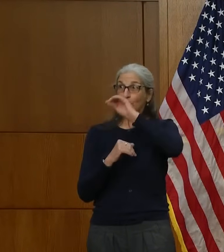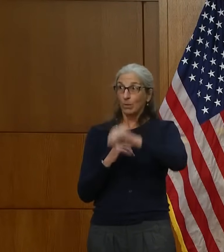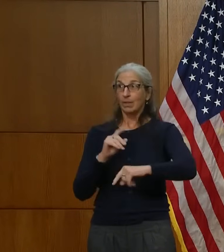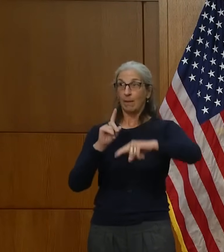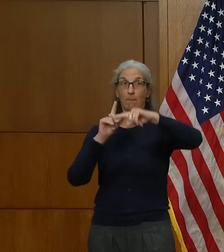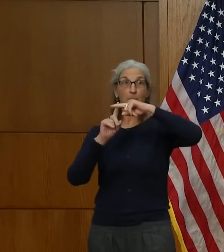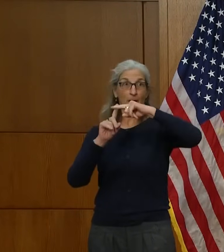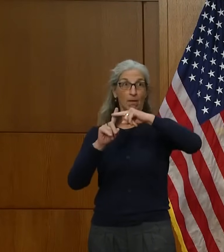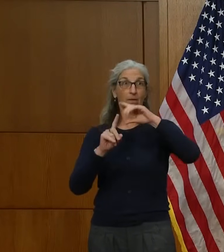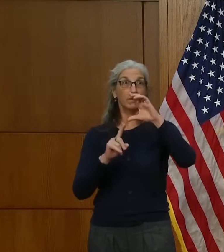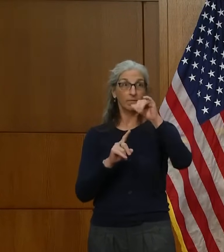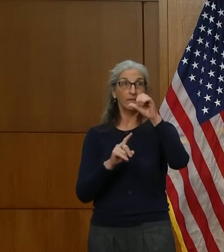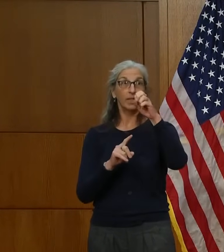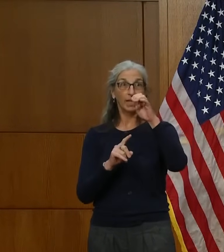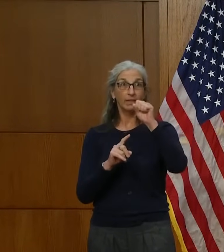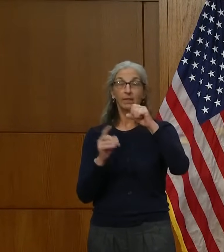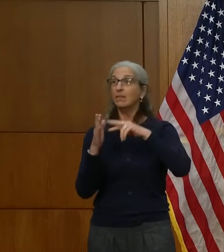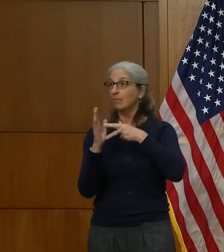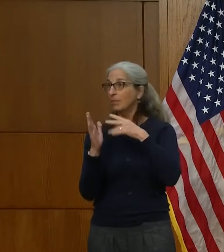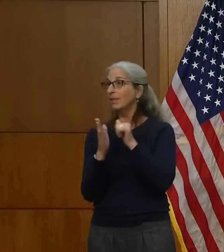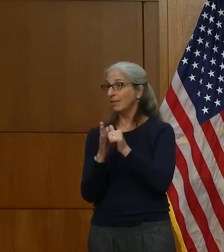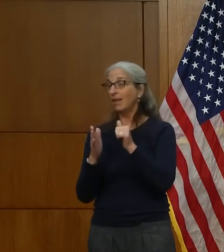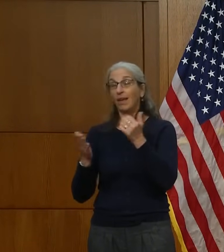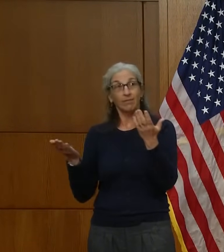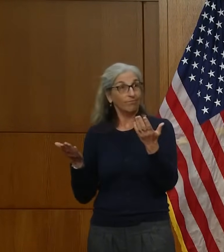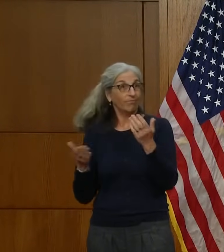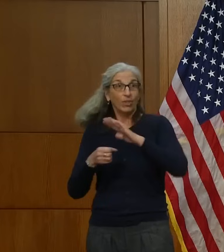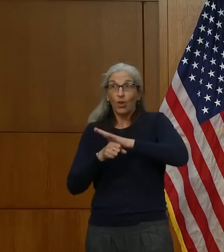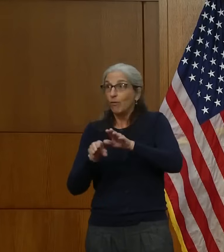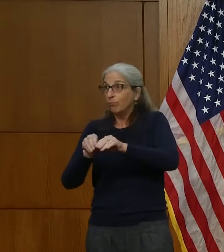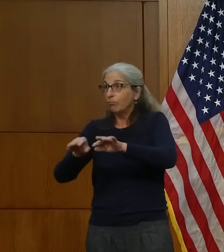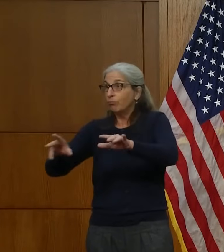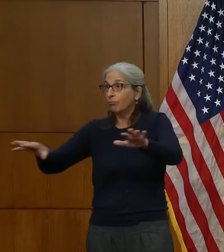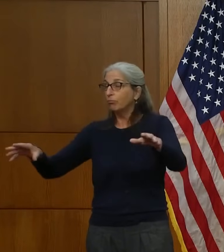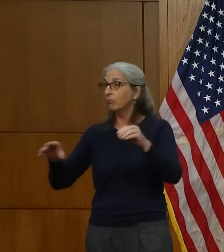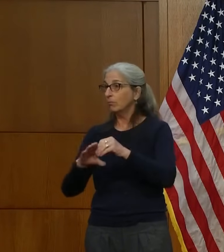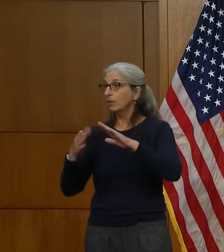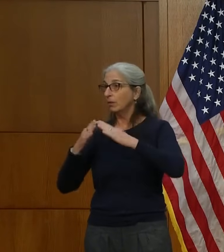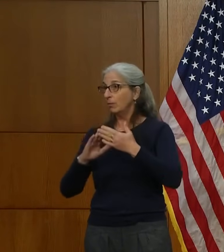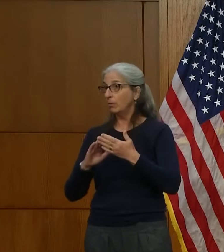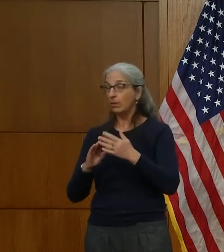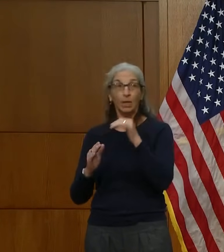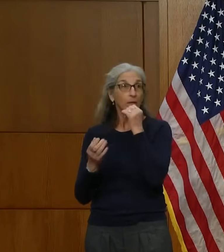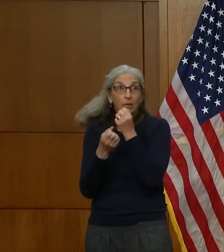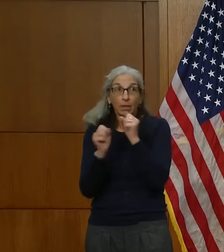HAVE TO BE LOW. AND RIGHT NOW WE'RE OVER 8% POSITIVITY. AND SO WE KNOW THERE'S A LOT OF